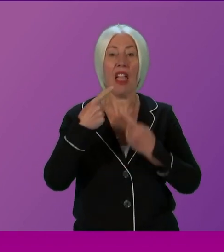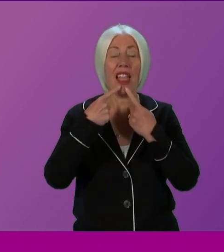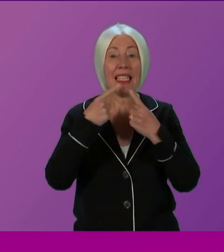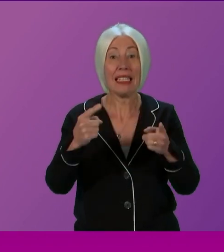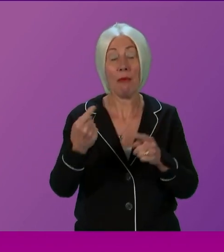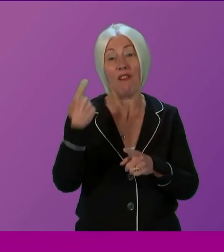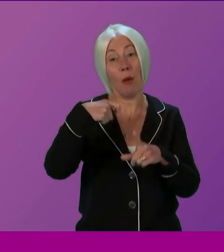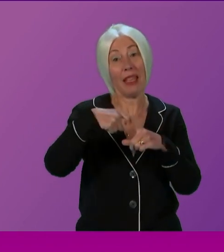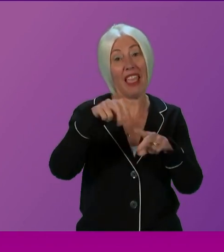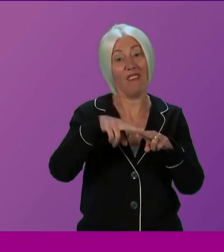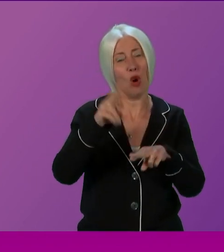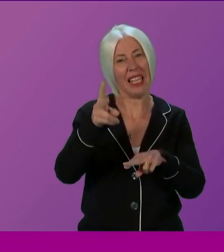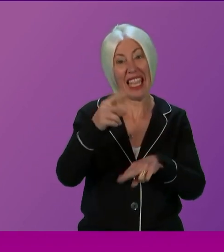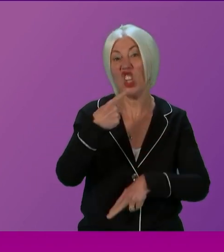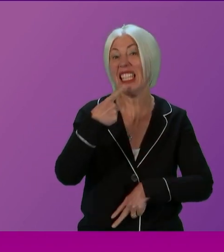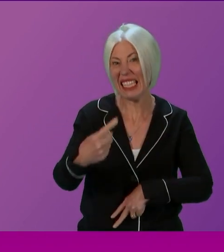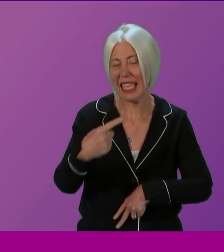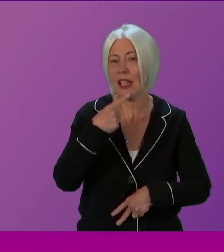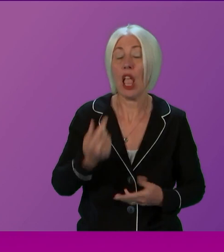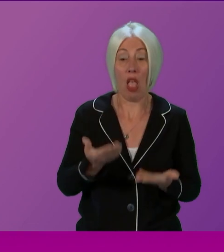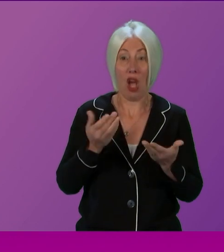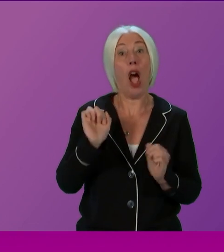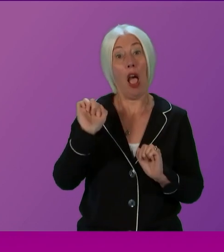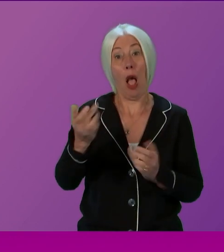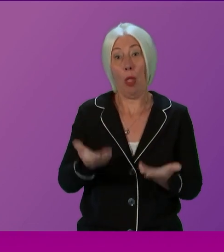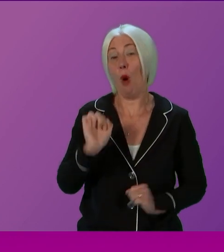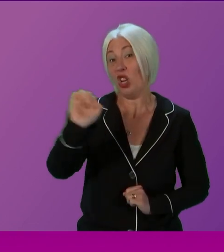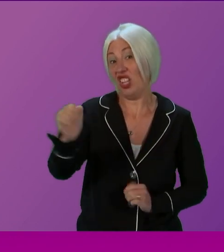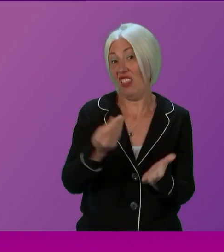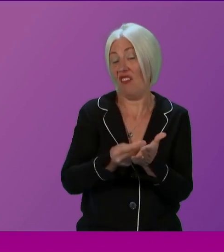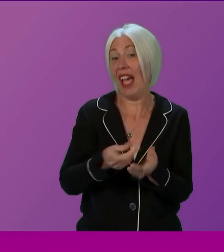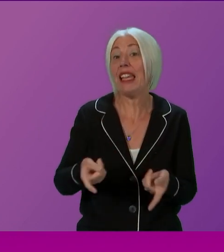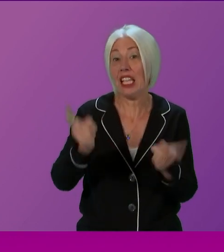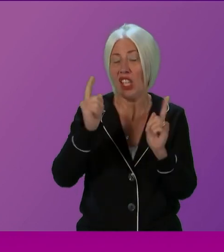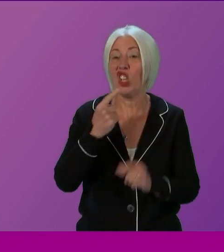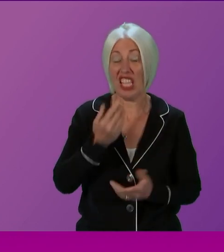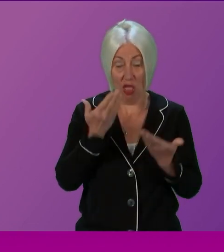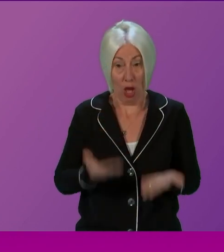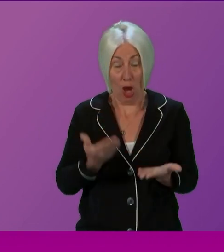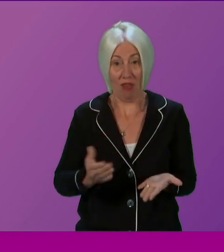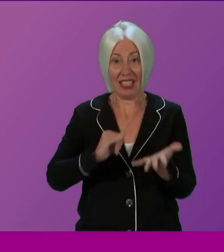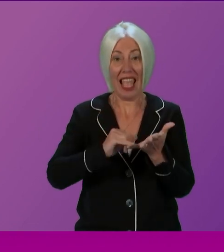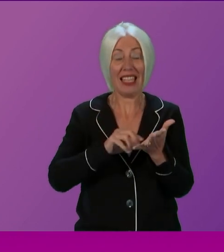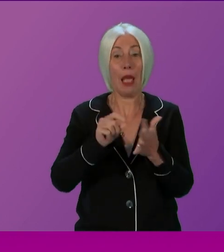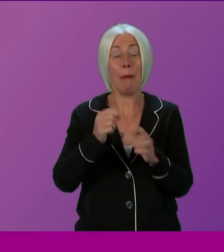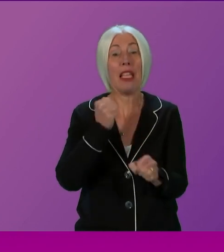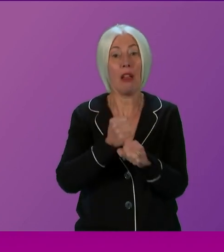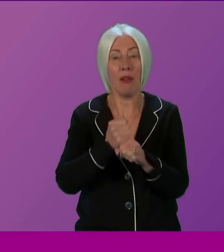Forbes. The current finance secretary said that the current SNP Government leaves trains that